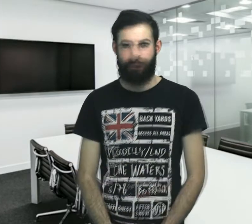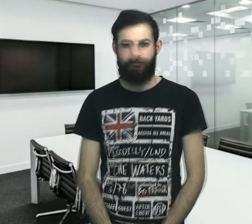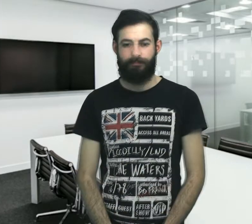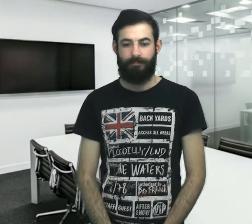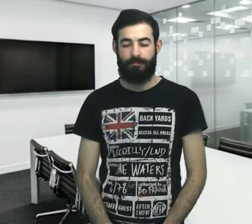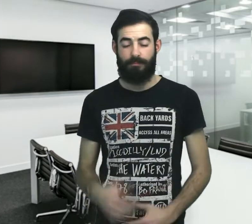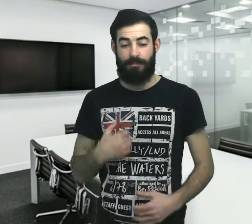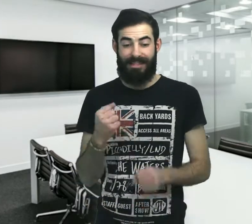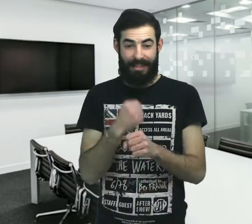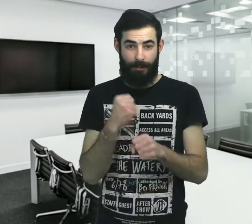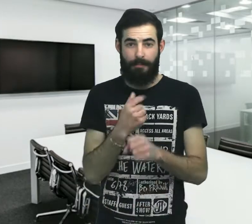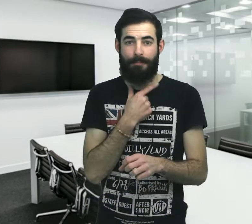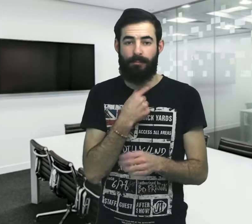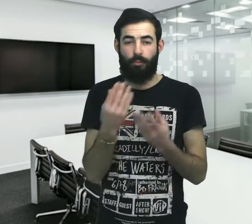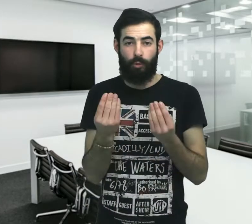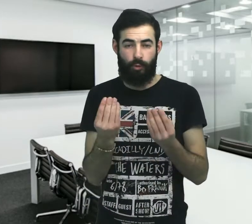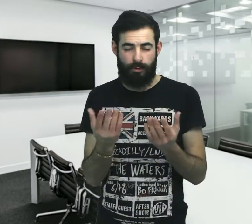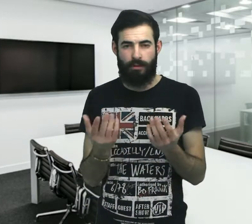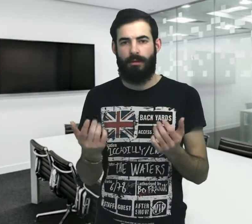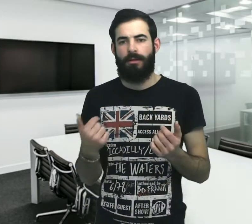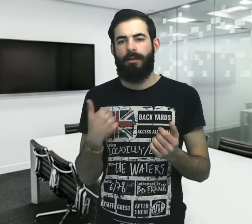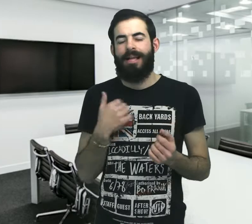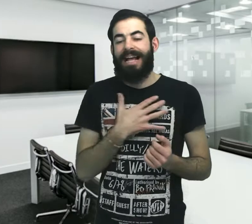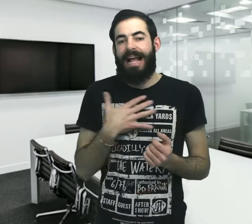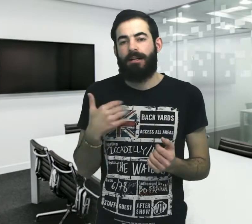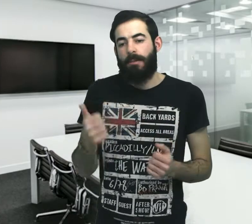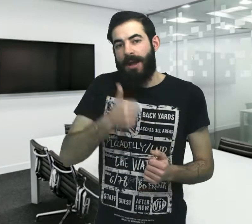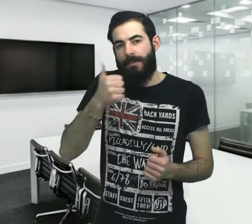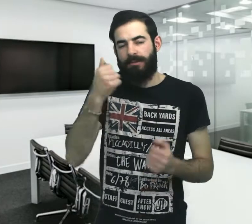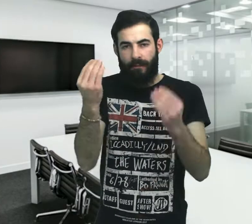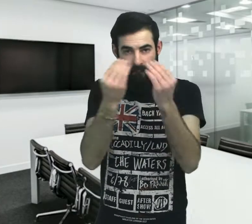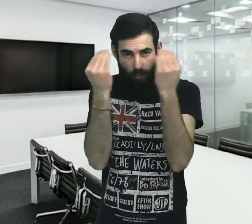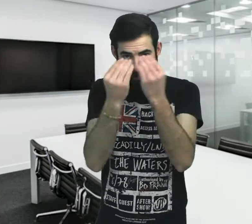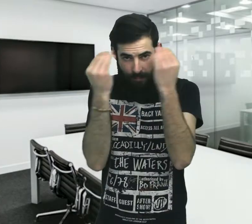I like the job very much and I need more training